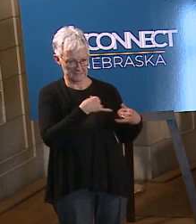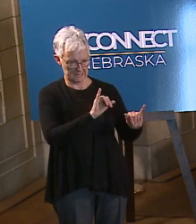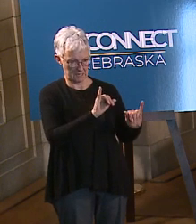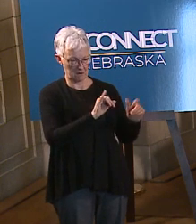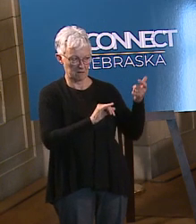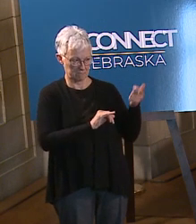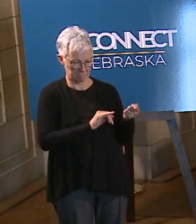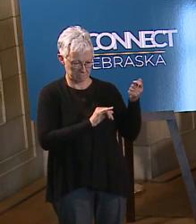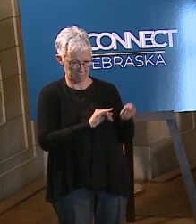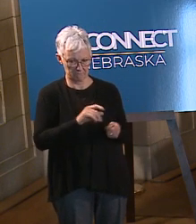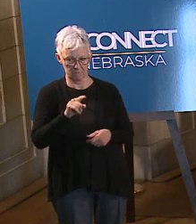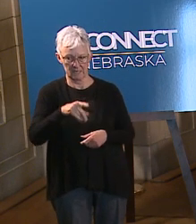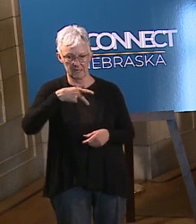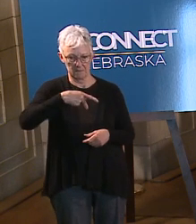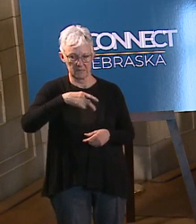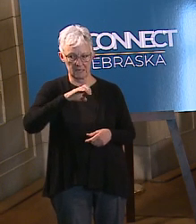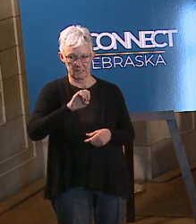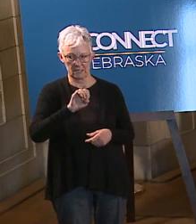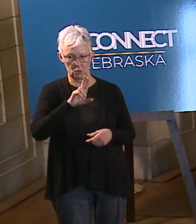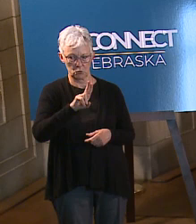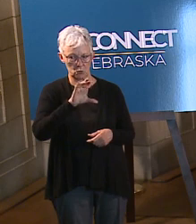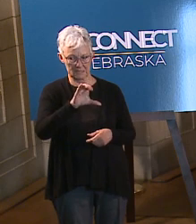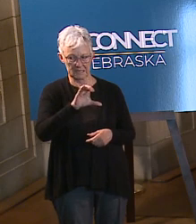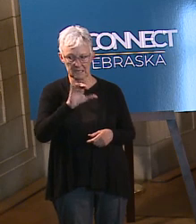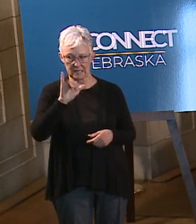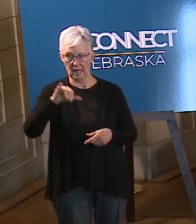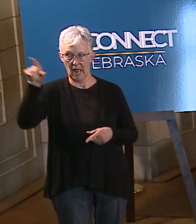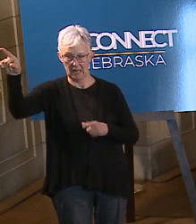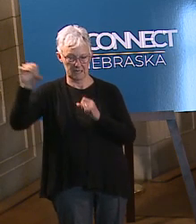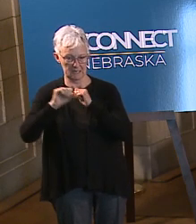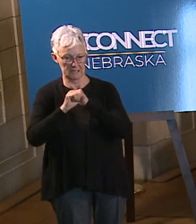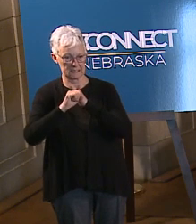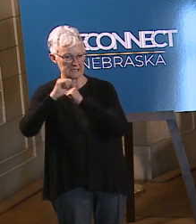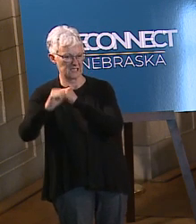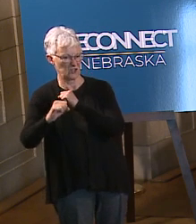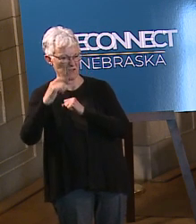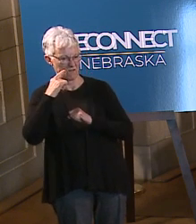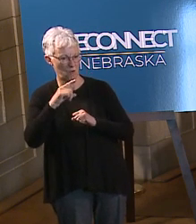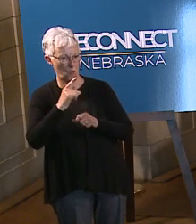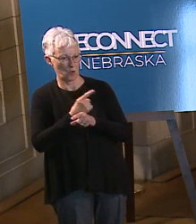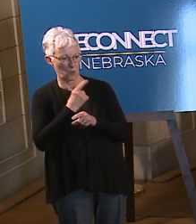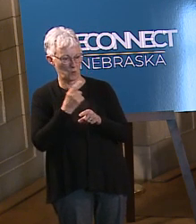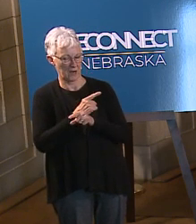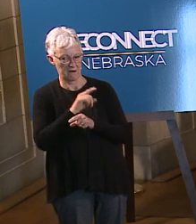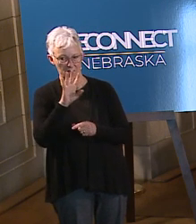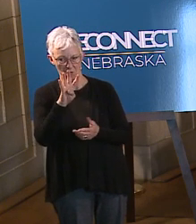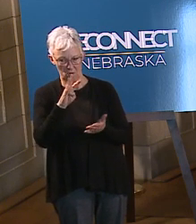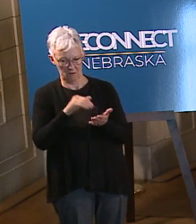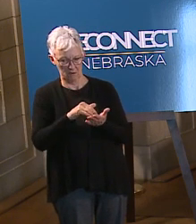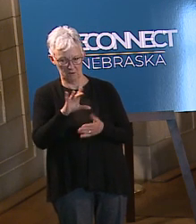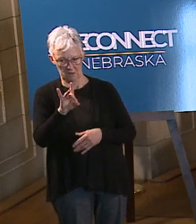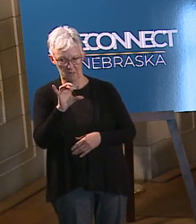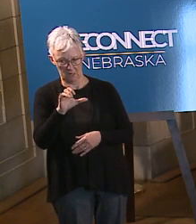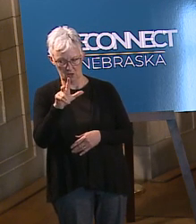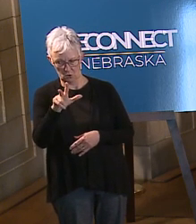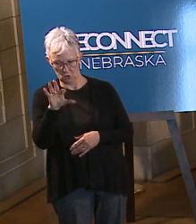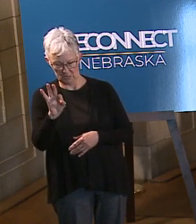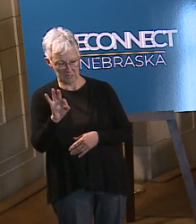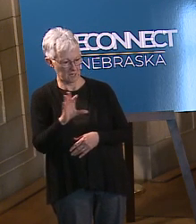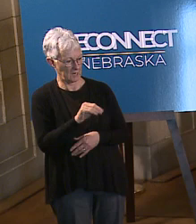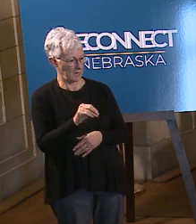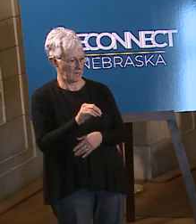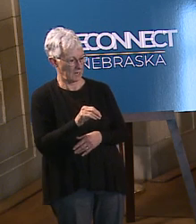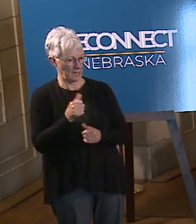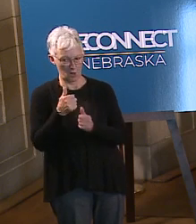THE SELF-EMPLOYED, 2,473 PEOPLE